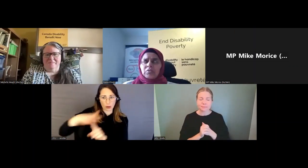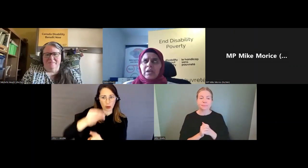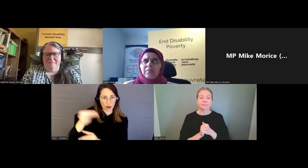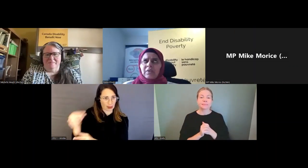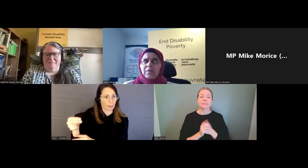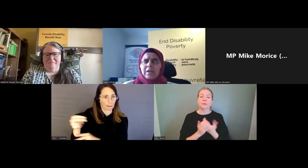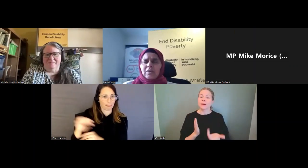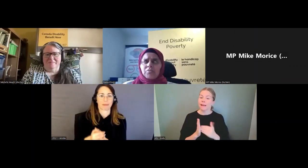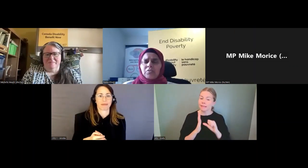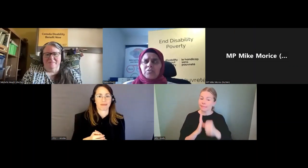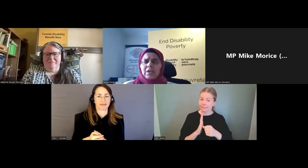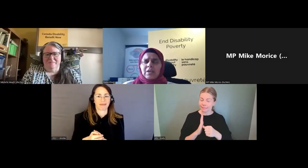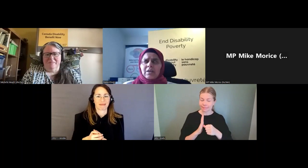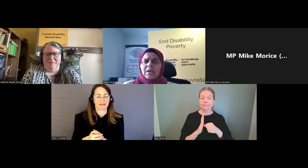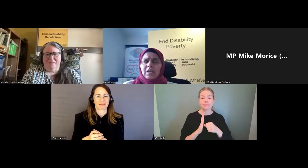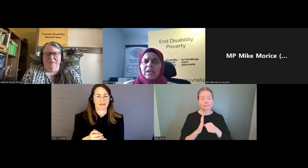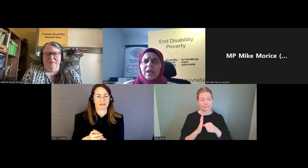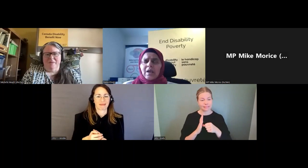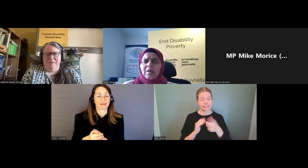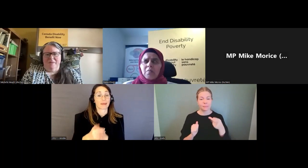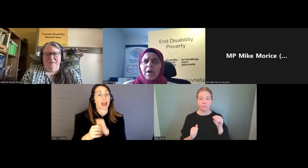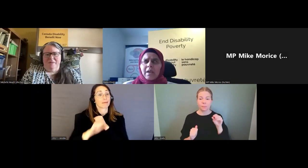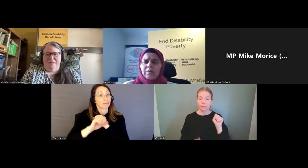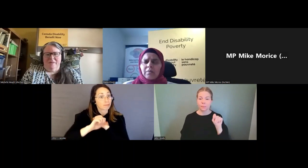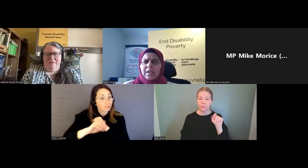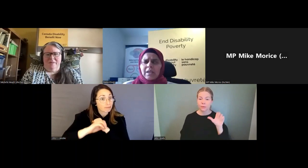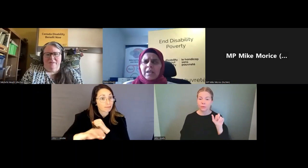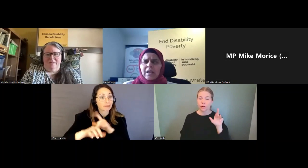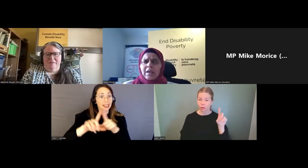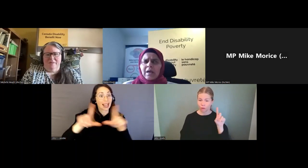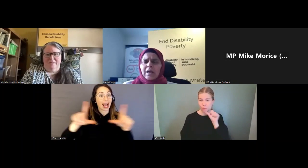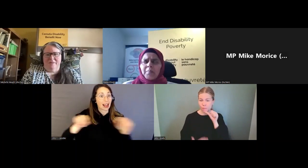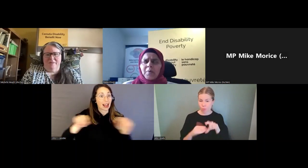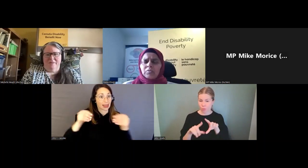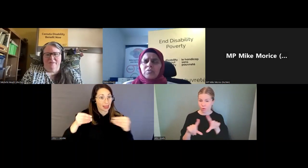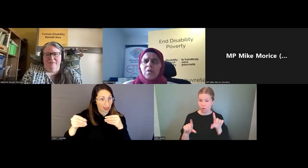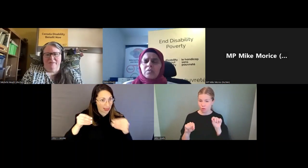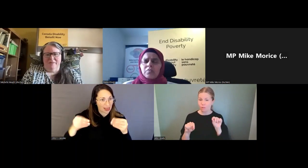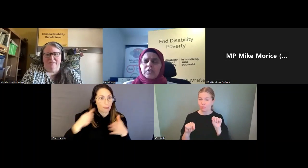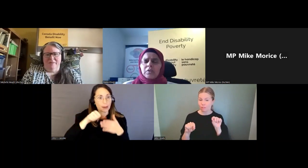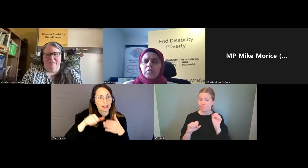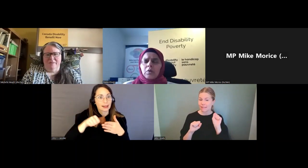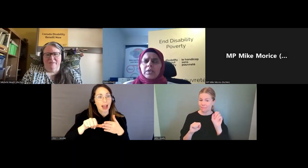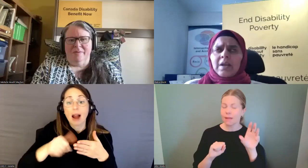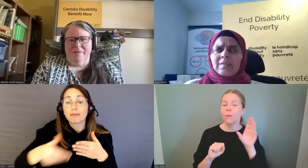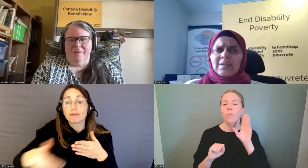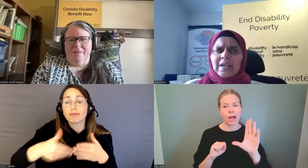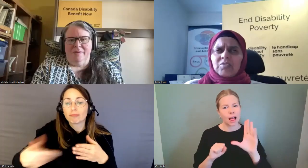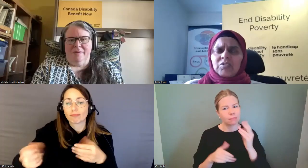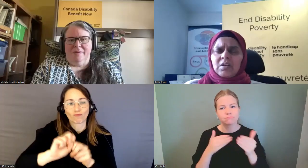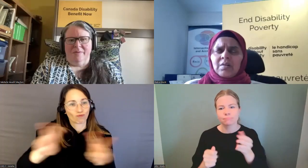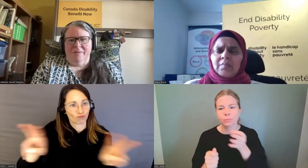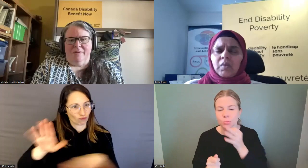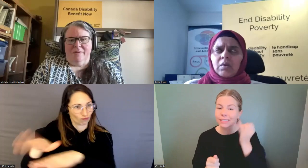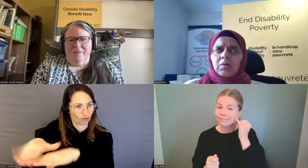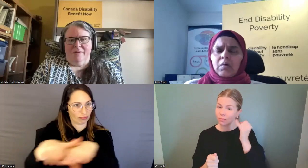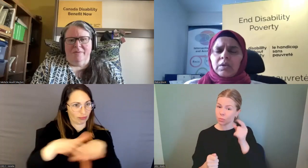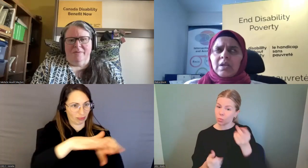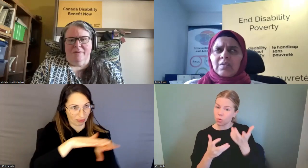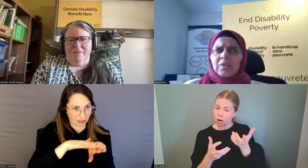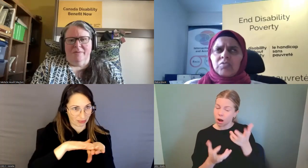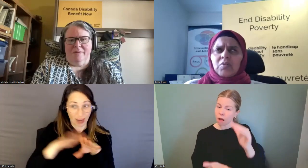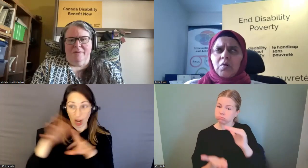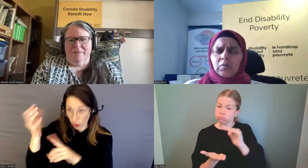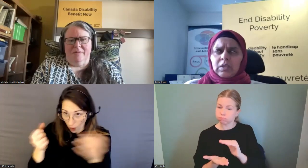IF YOU'RE INTERESTED IN ACQUIRING POSTCARDS FOR YOUR ORGANIZATION, ORGANIZATIONS ONLY,